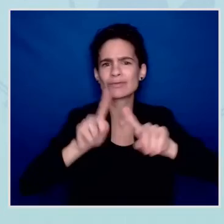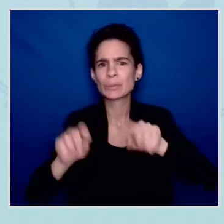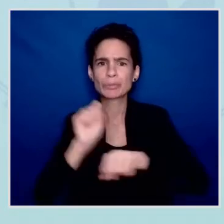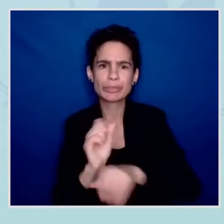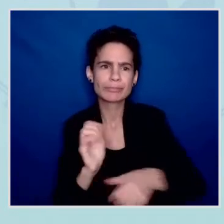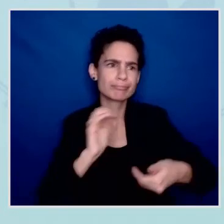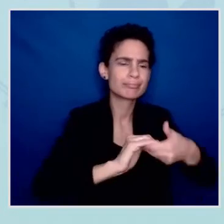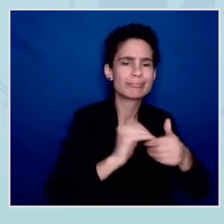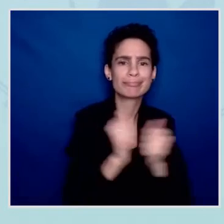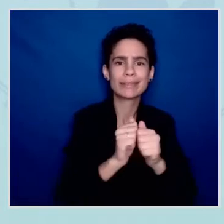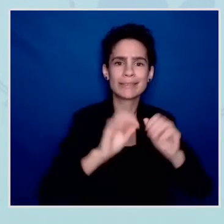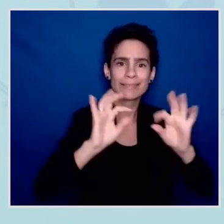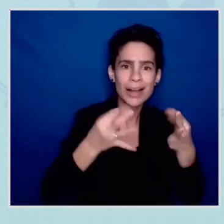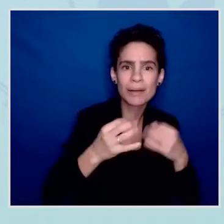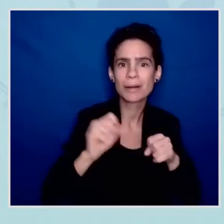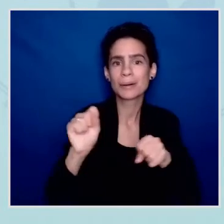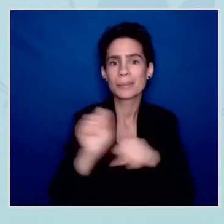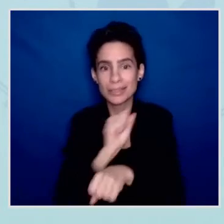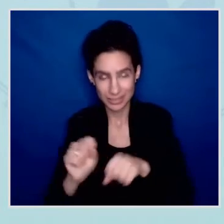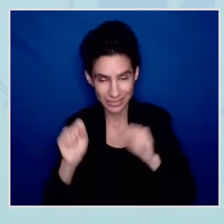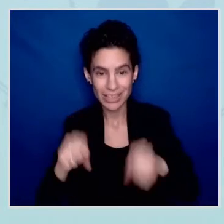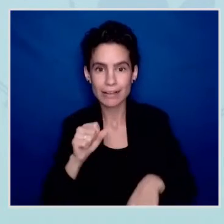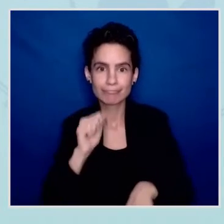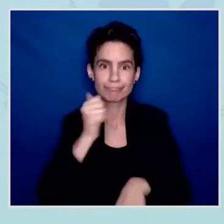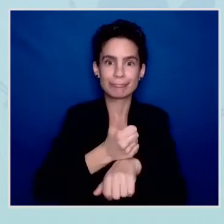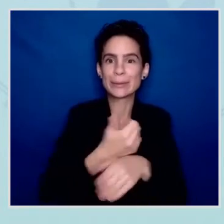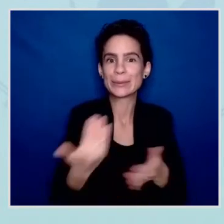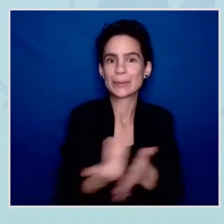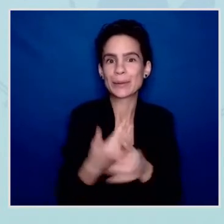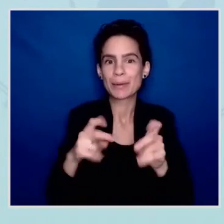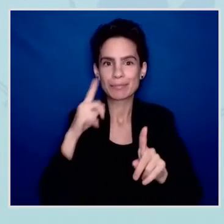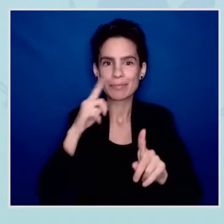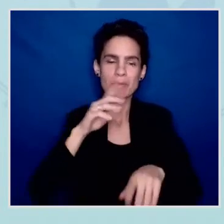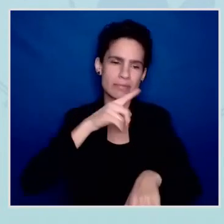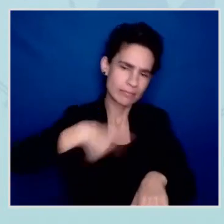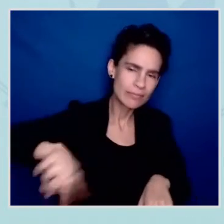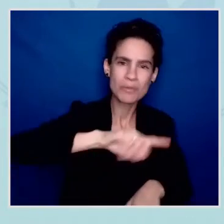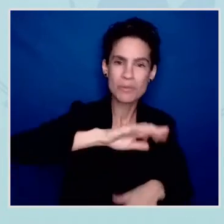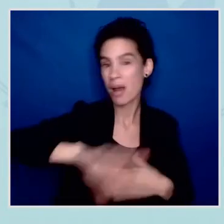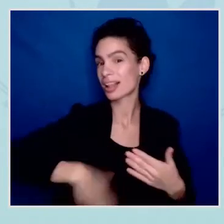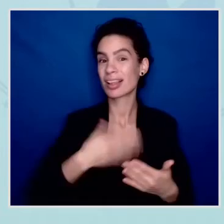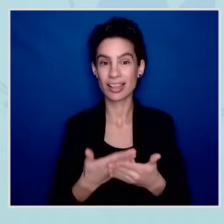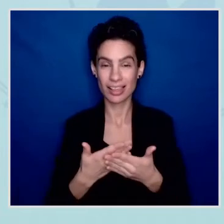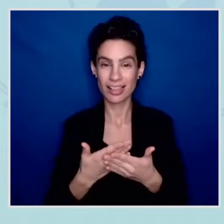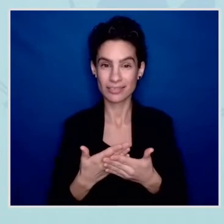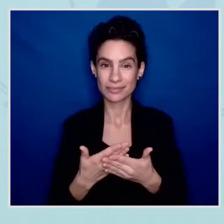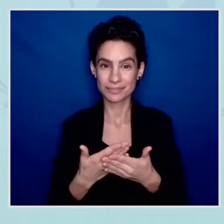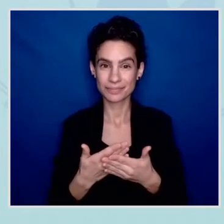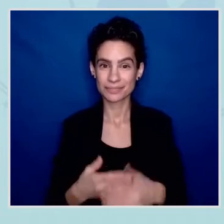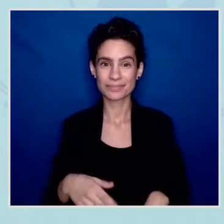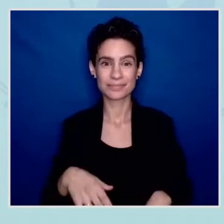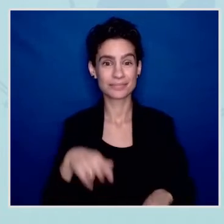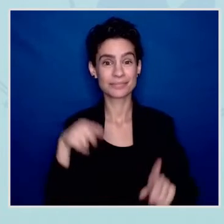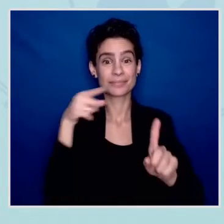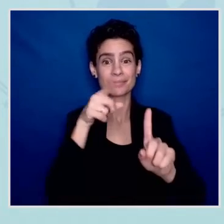INNOVATE AND GROW, TO COME TOGETHER WITH WORKING FAMILIES